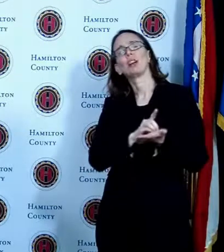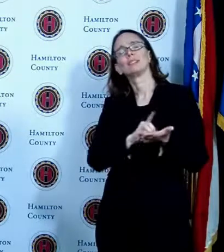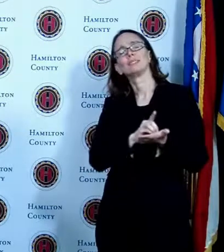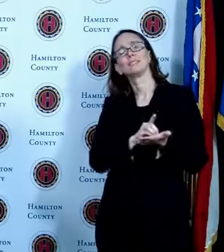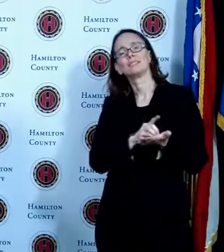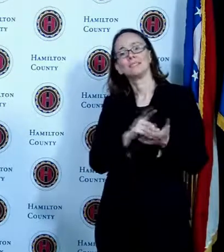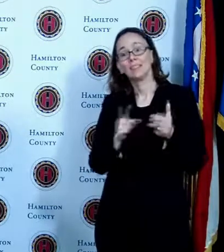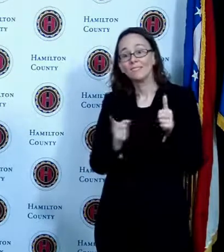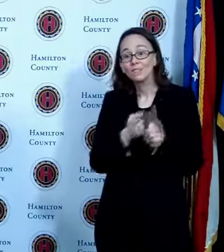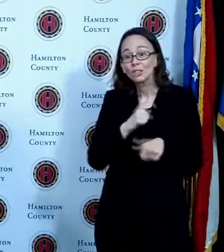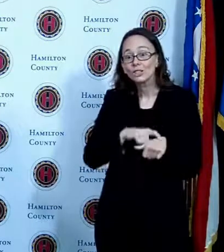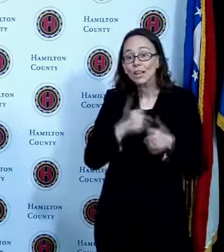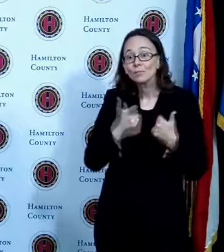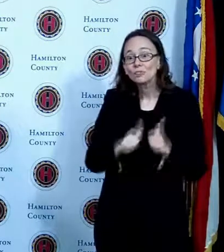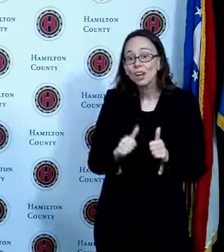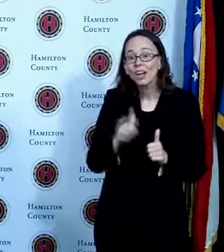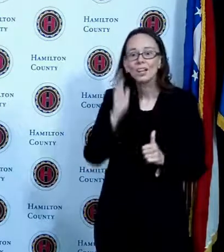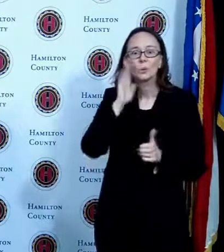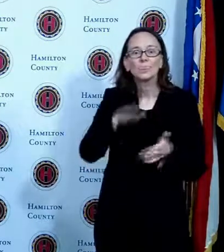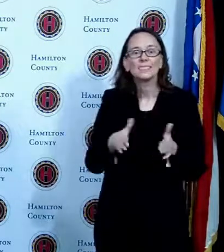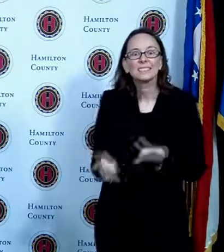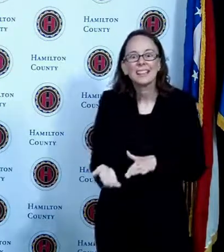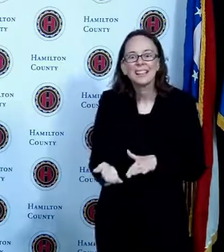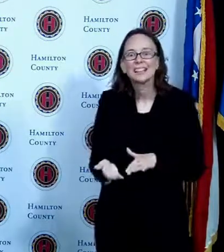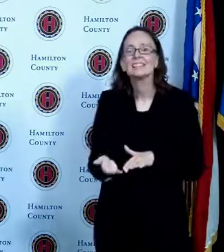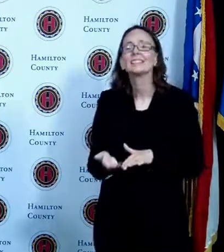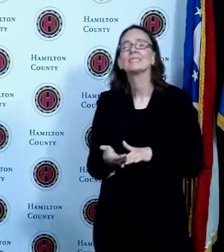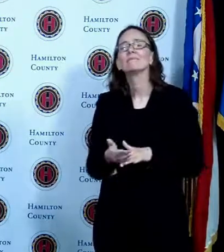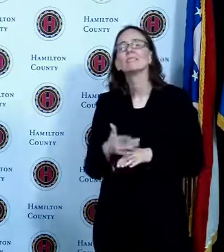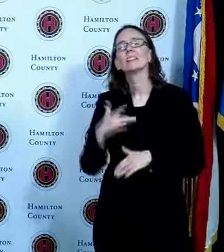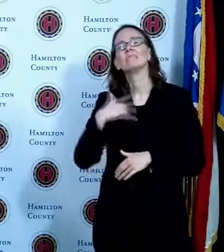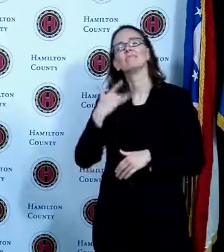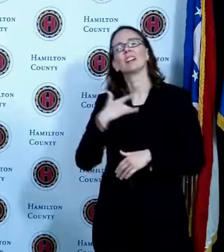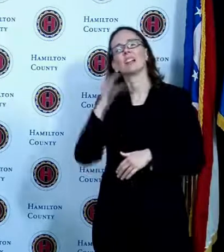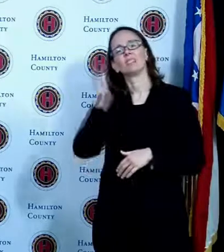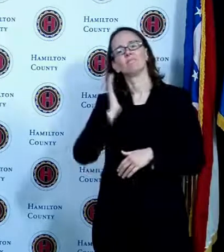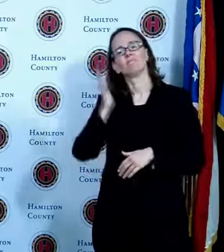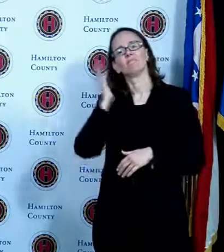cases and it was probably somewhat true that was more of a scare tactic we are